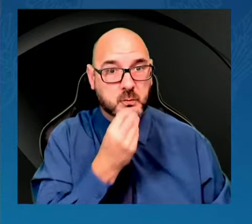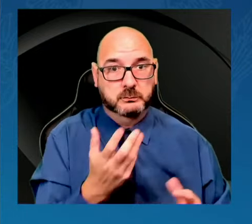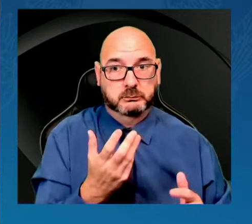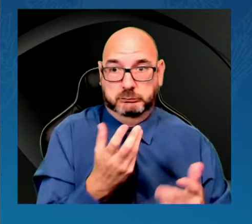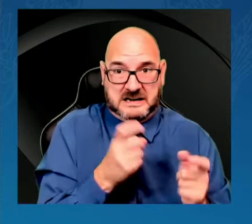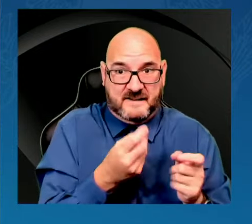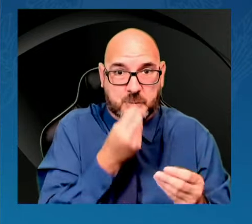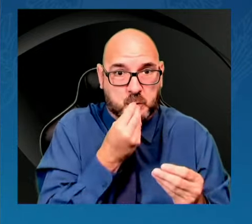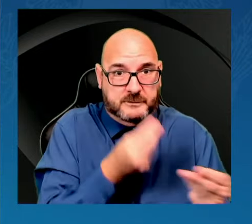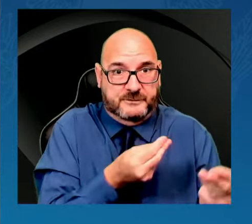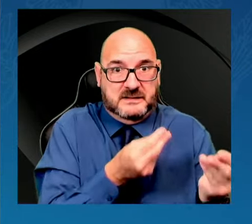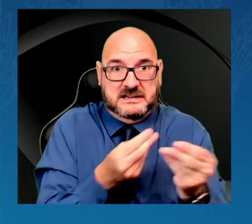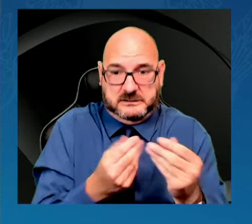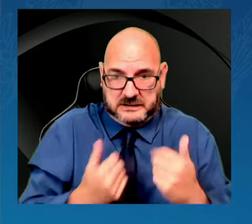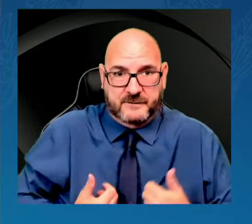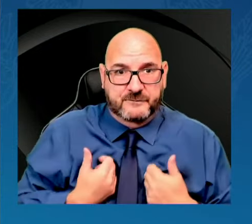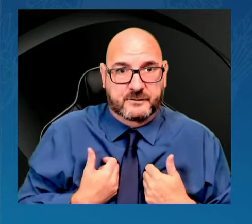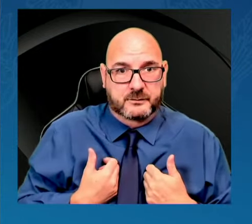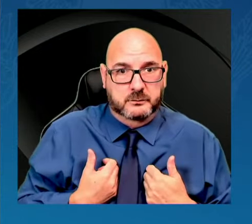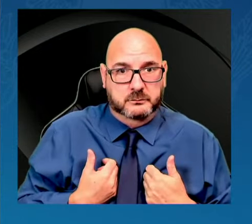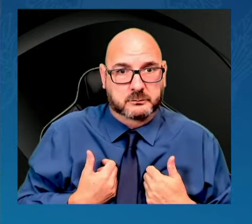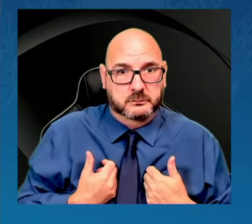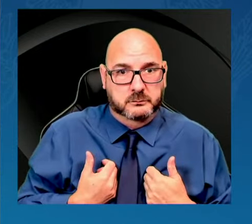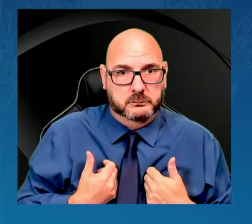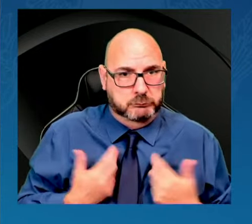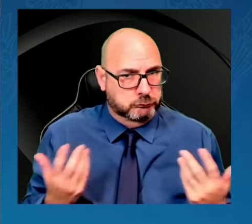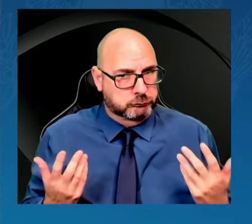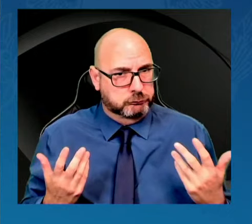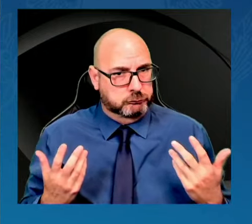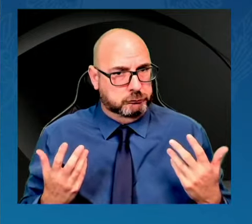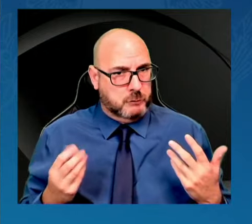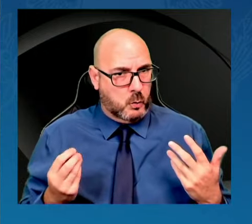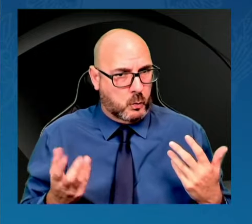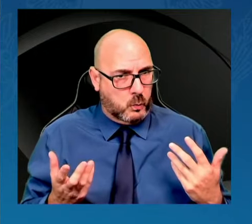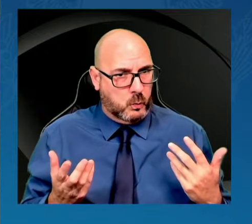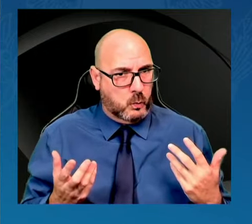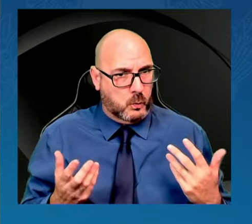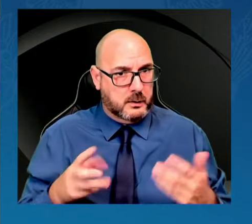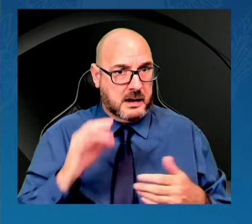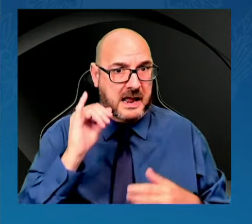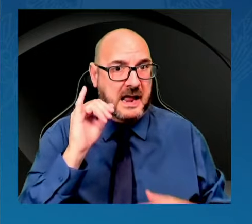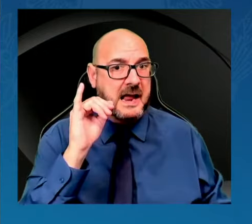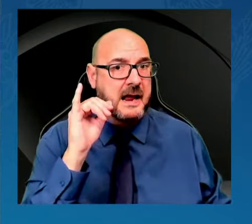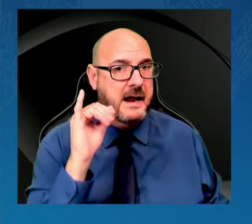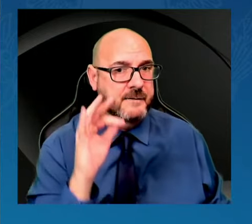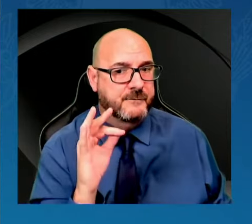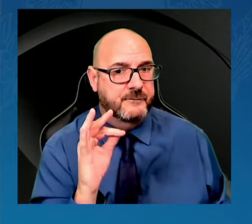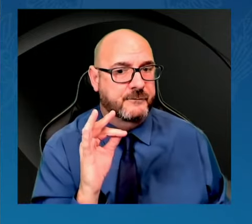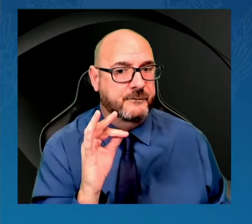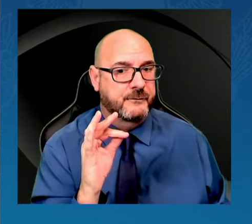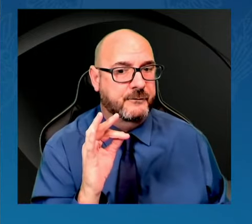Okay, so if a community or a particular geographic location